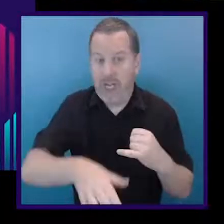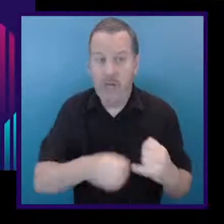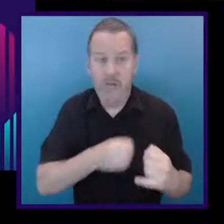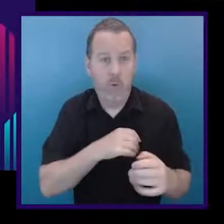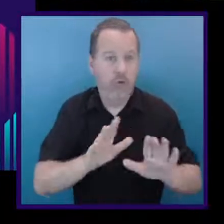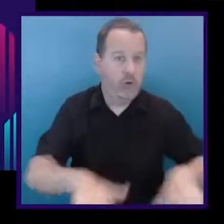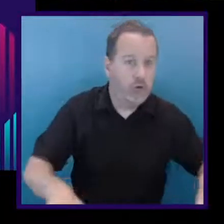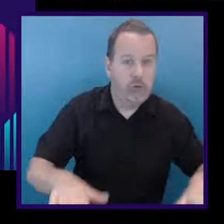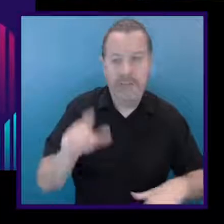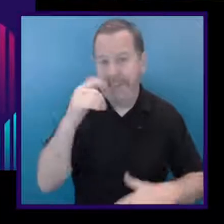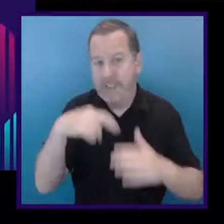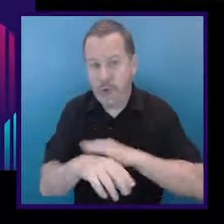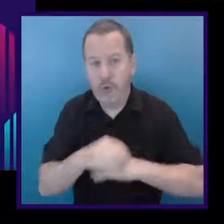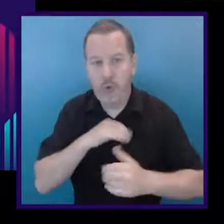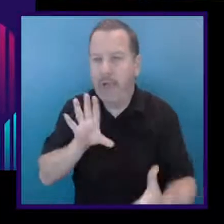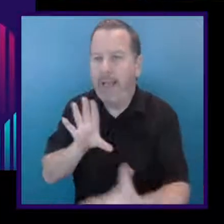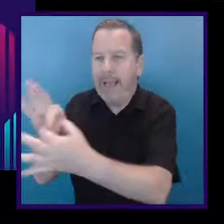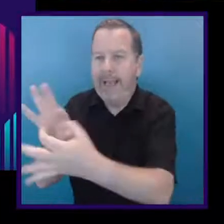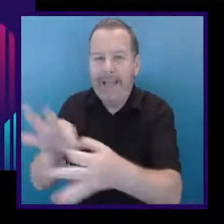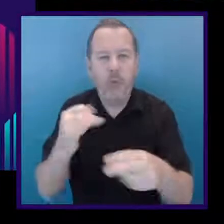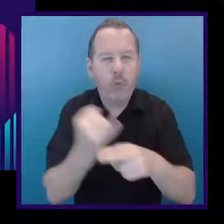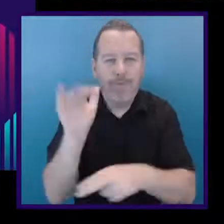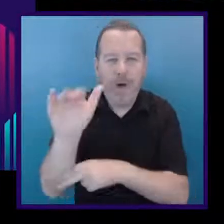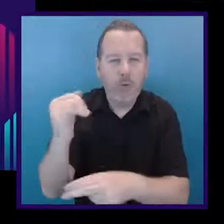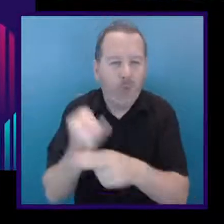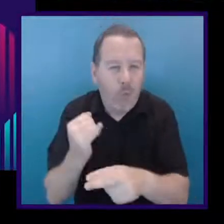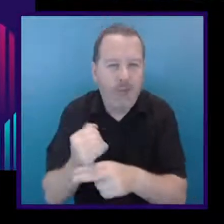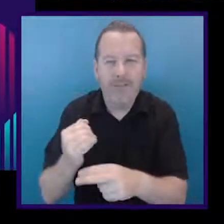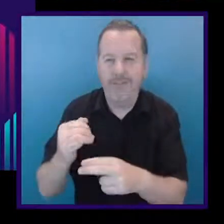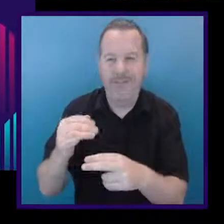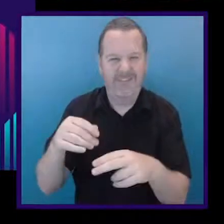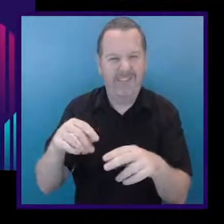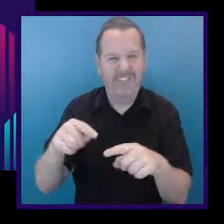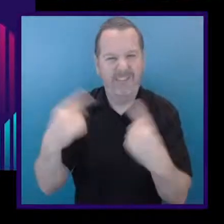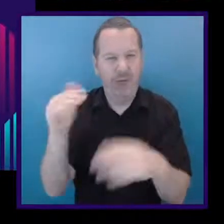with schools and other countries and no opportunities to get involved in international… opportunities